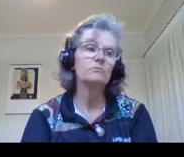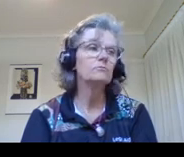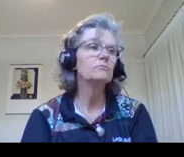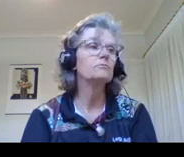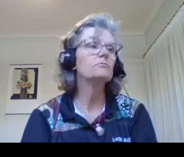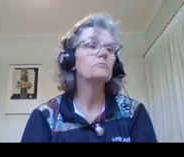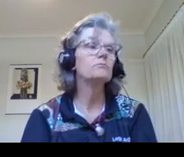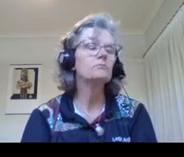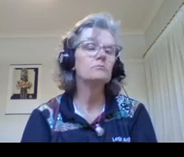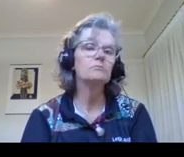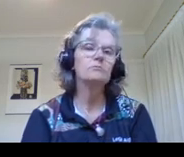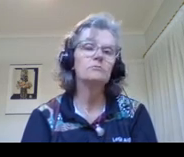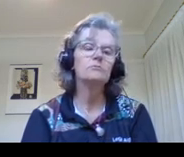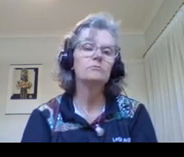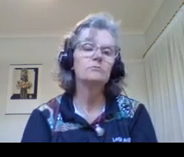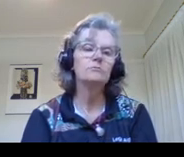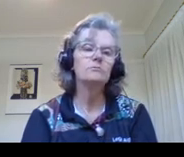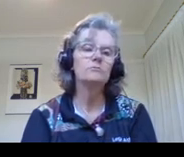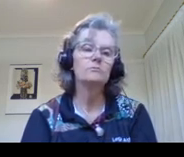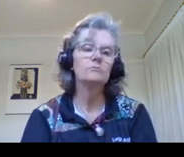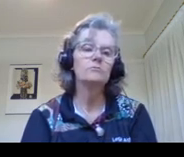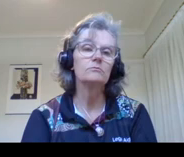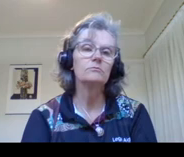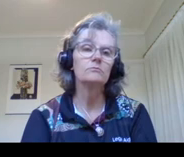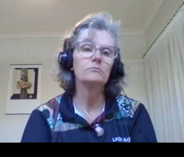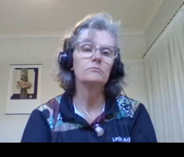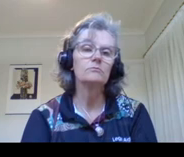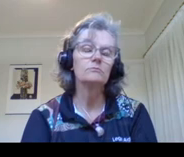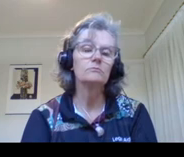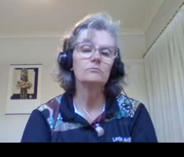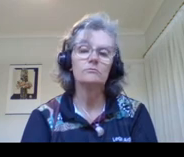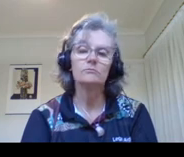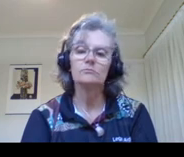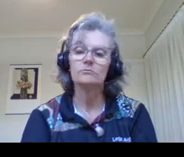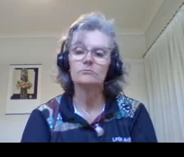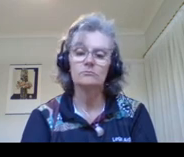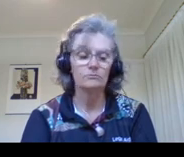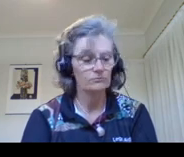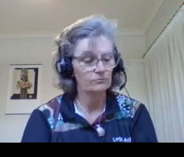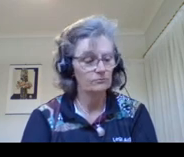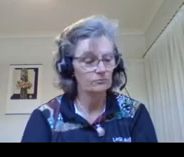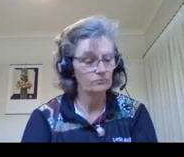but a chargeback is generally in place for where you've purchased goods or services that haven't